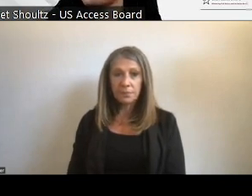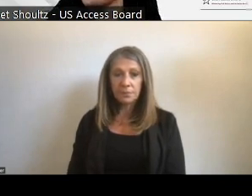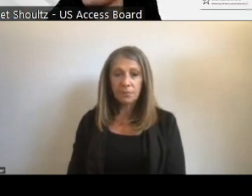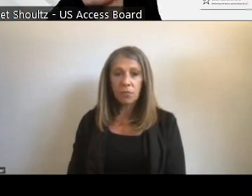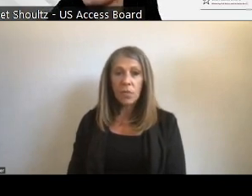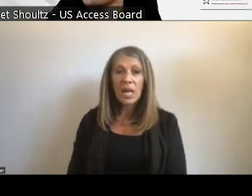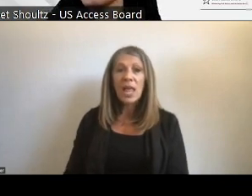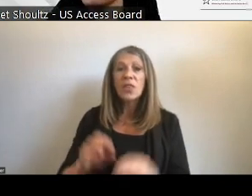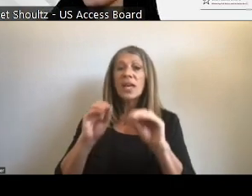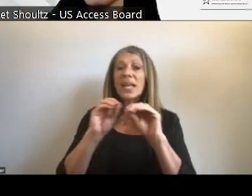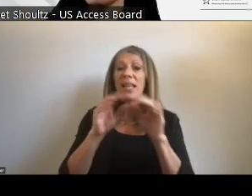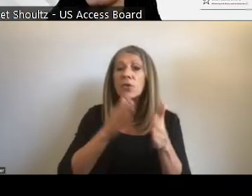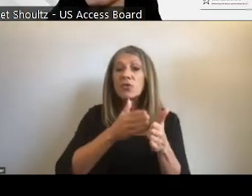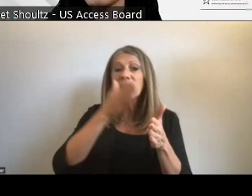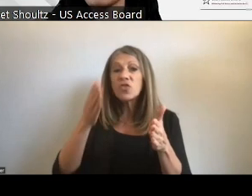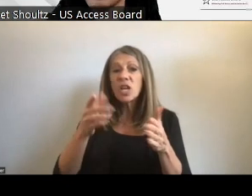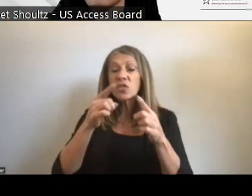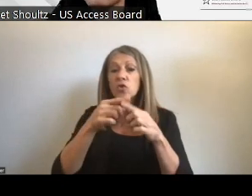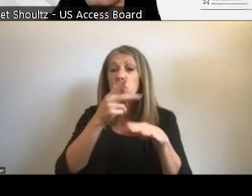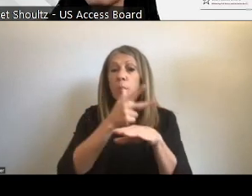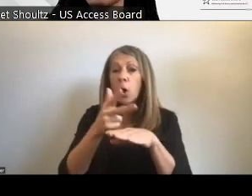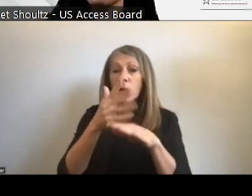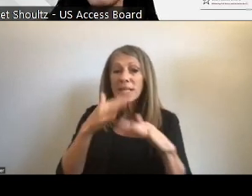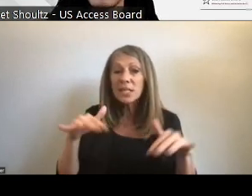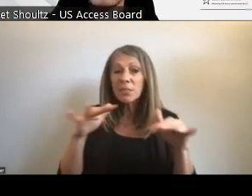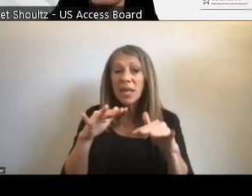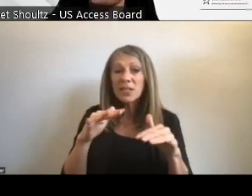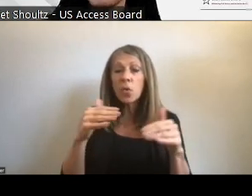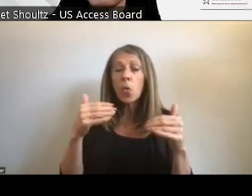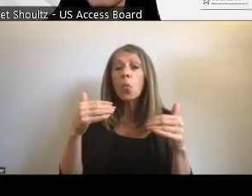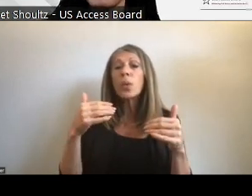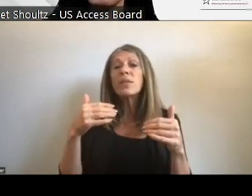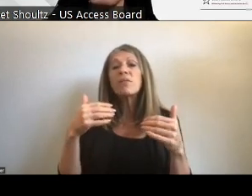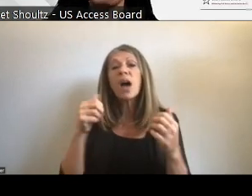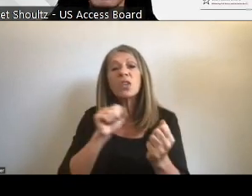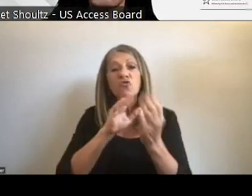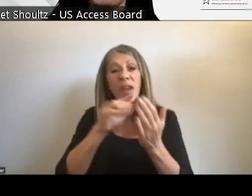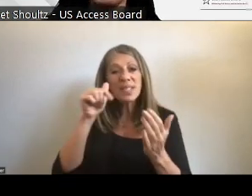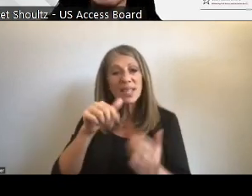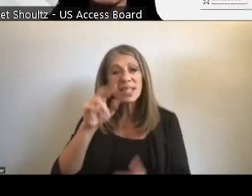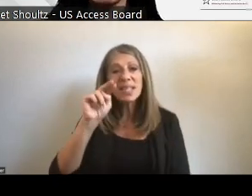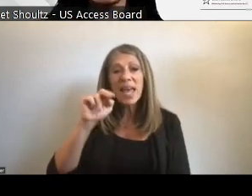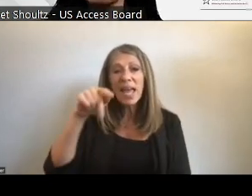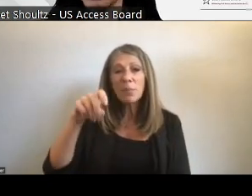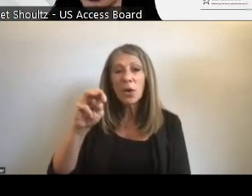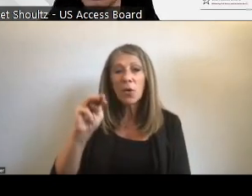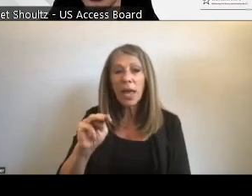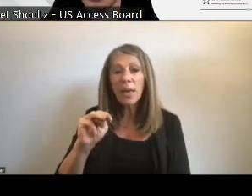So the clearance adjacent to parking spaces, we had addressed this in the NPRM, in advisory